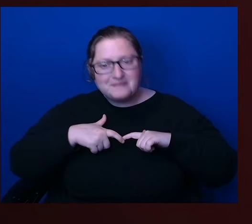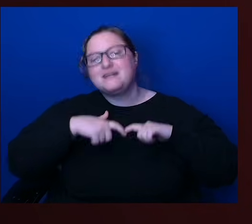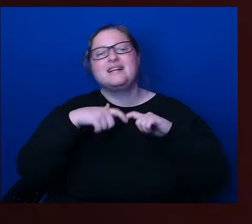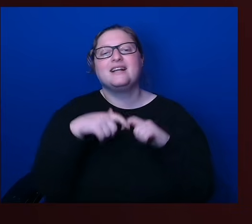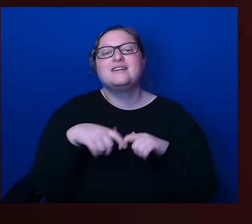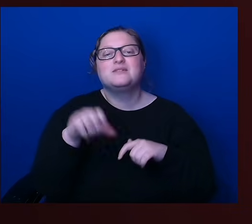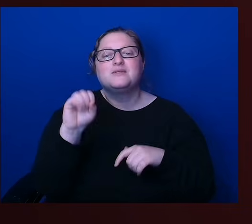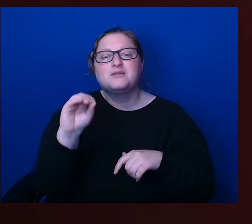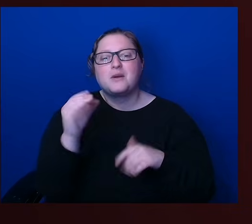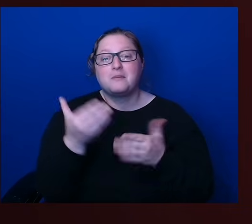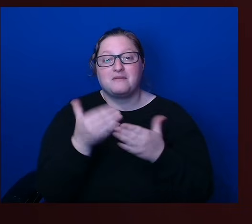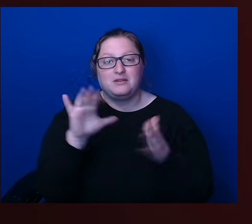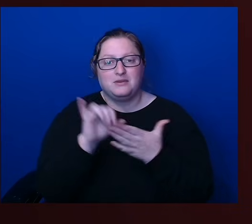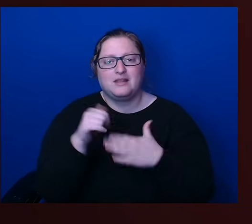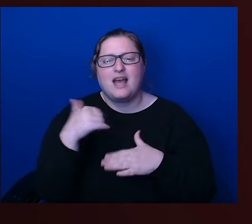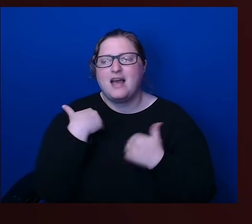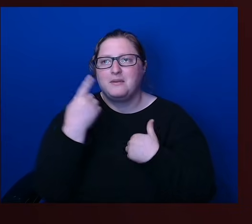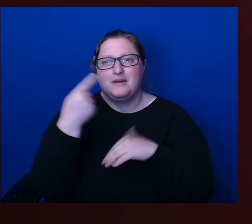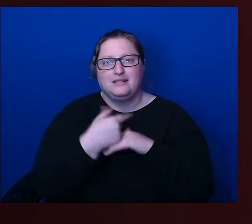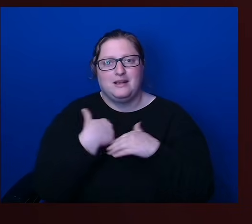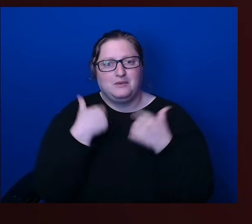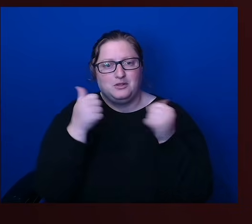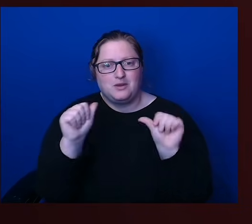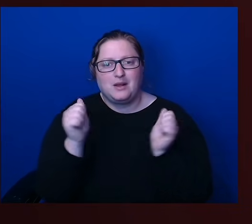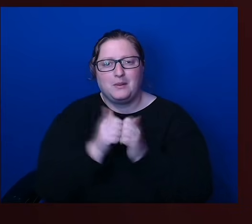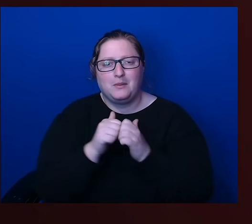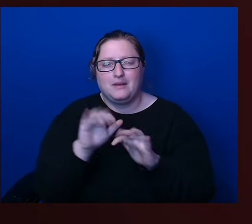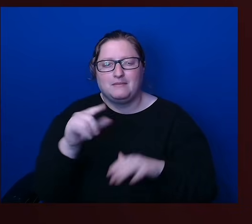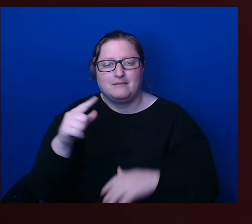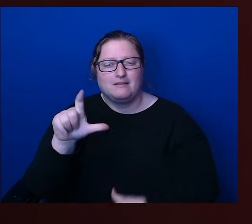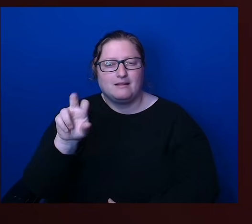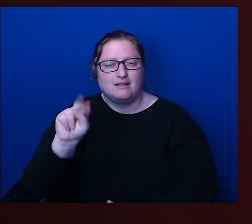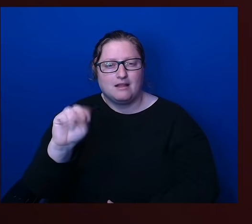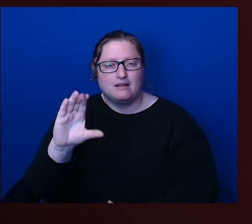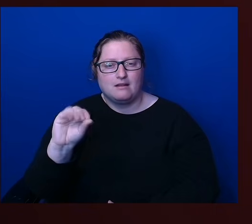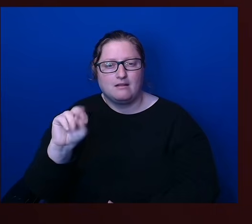with Glen Condren from the runtime side and I had this set up